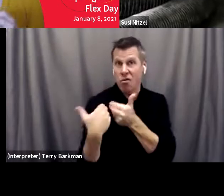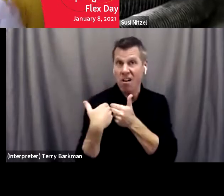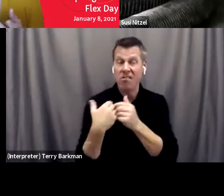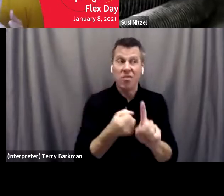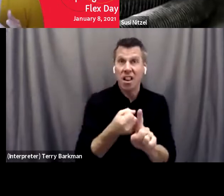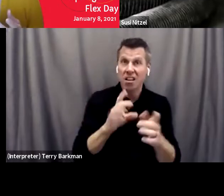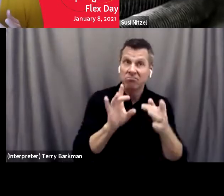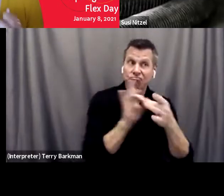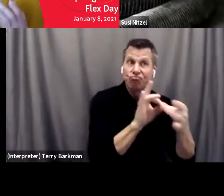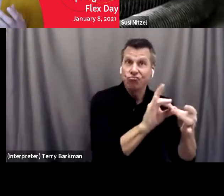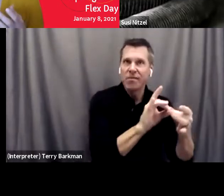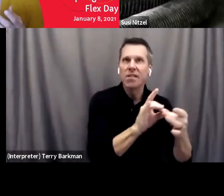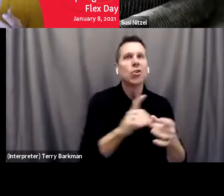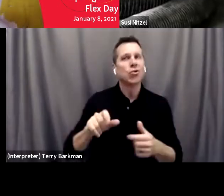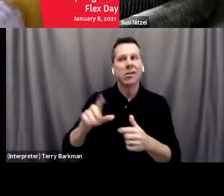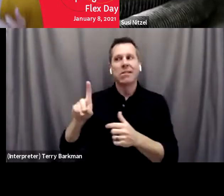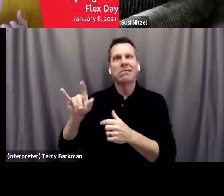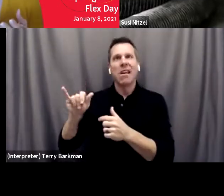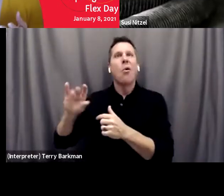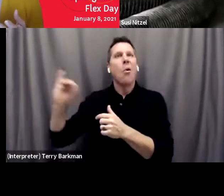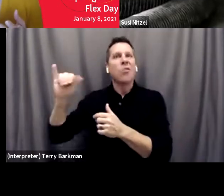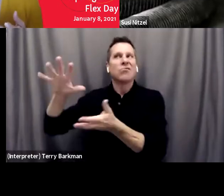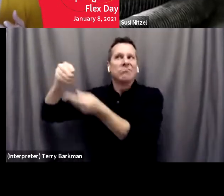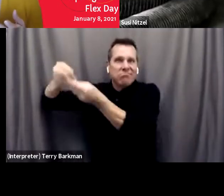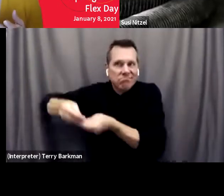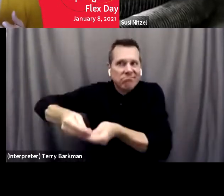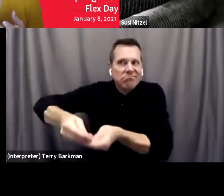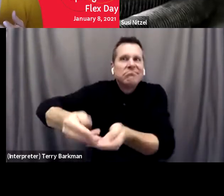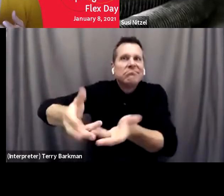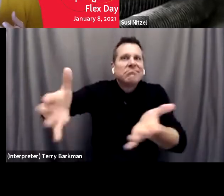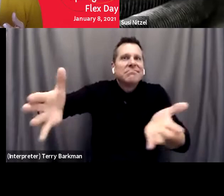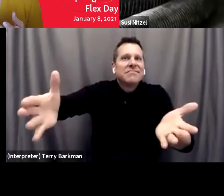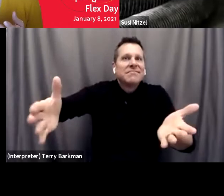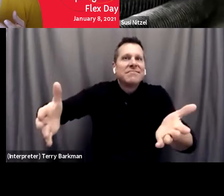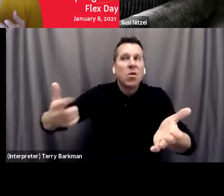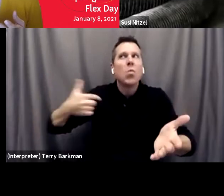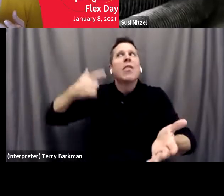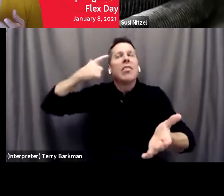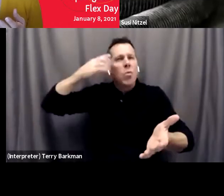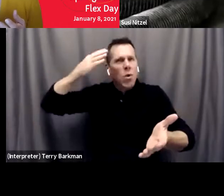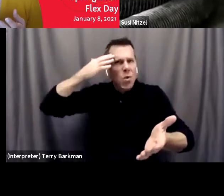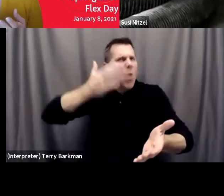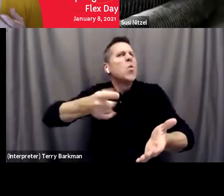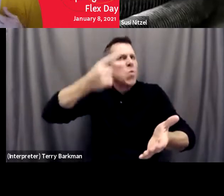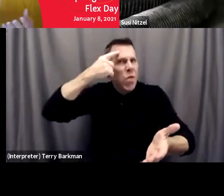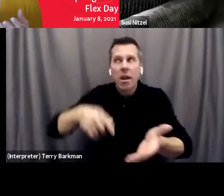points have access to it. So they can look at it and say we think we know why this is happening this way. Because as a couple